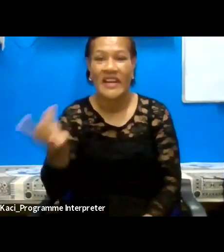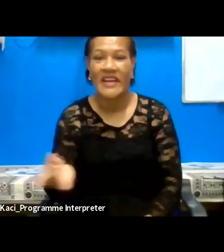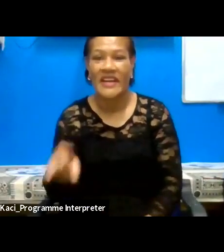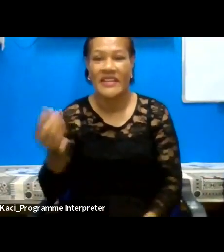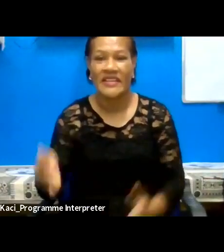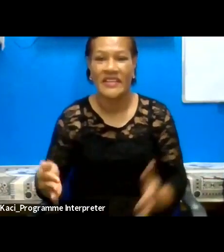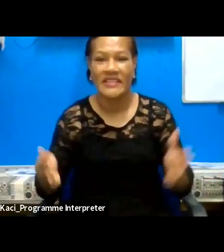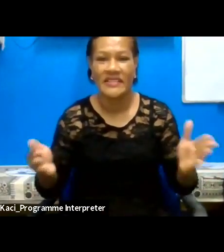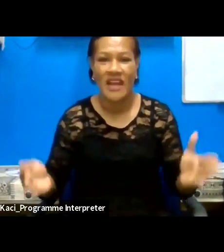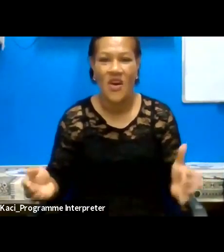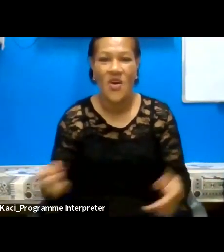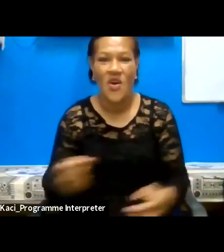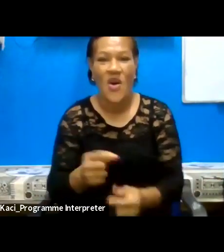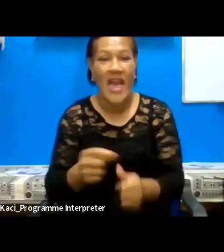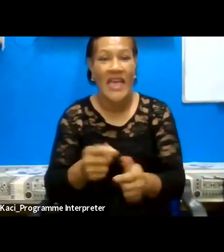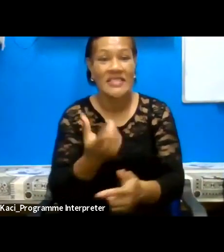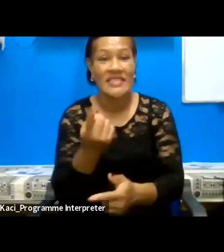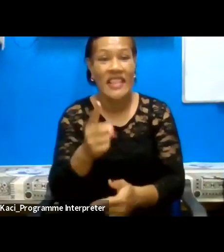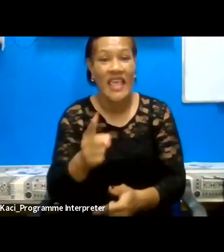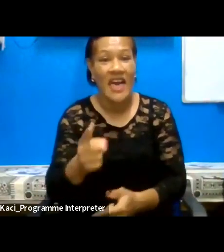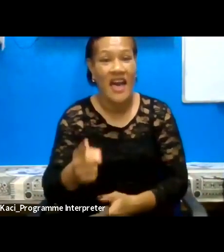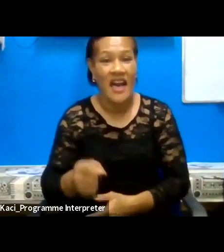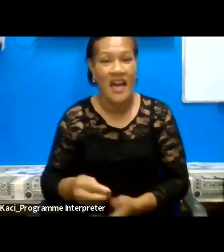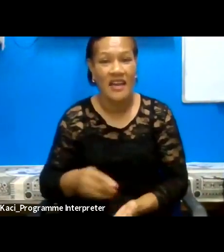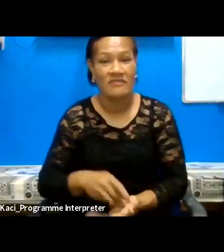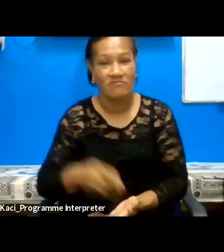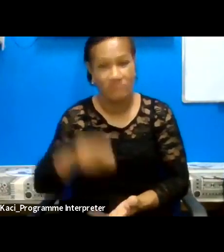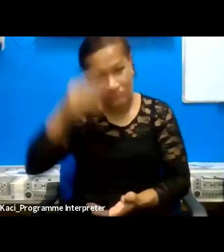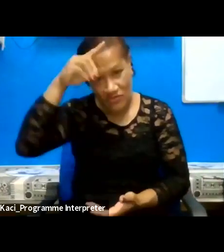Alright, smile.